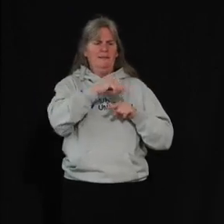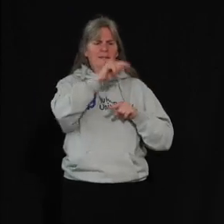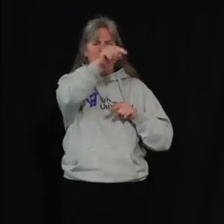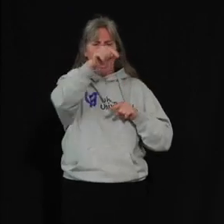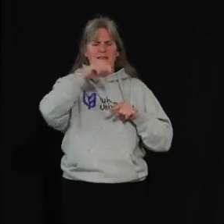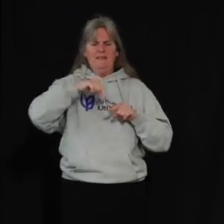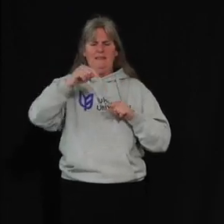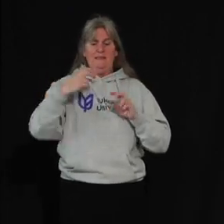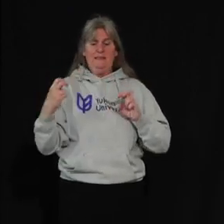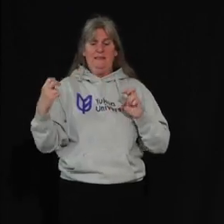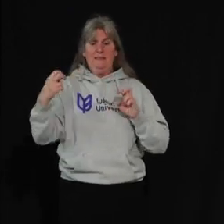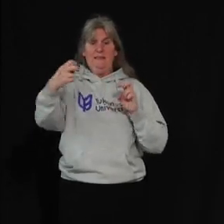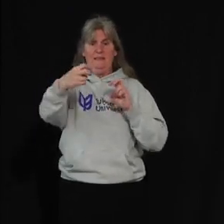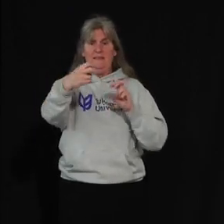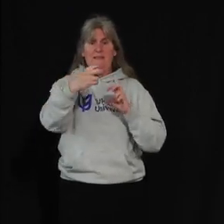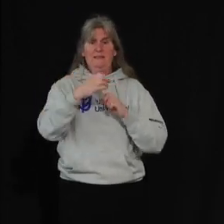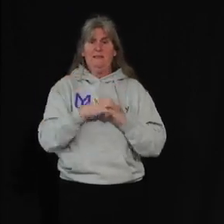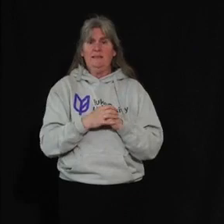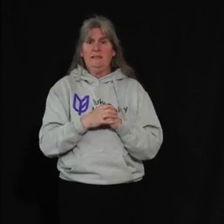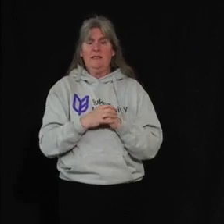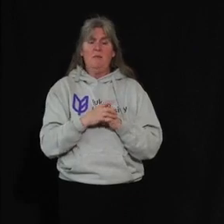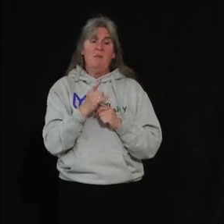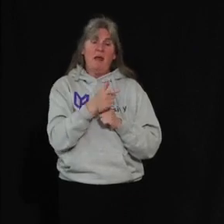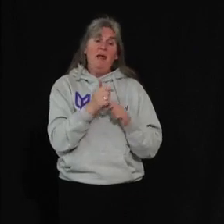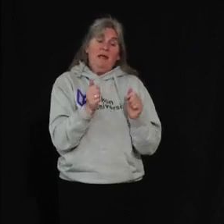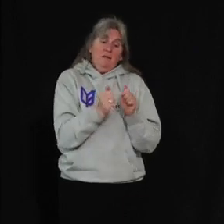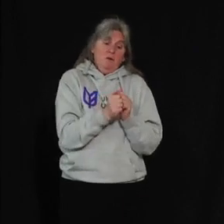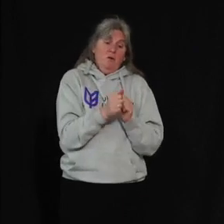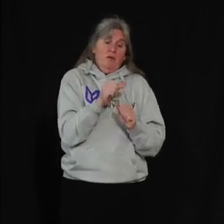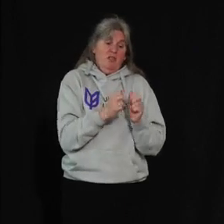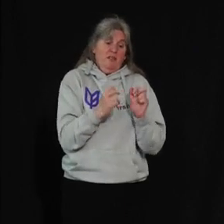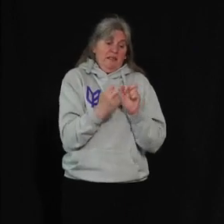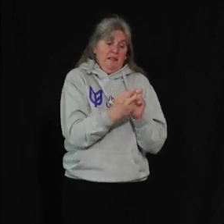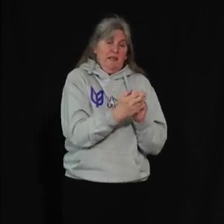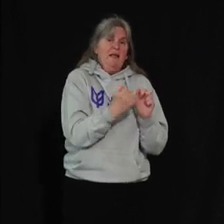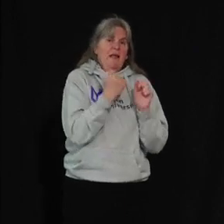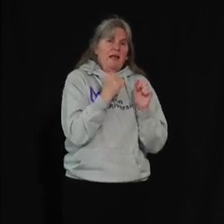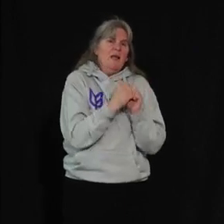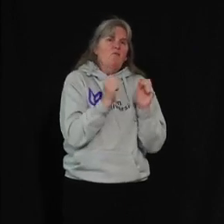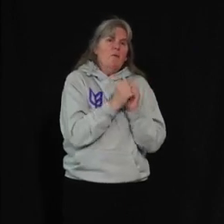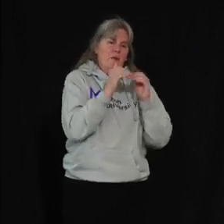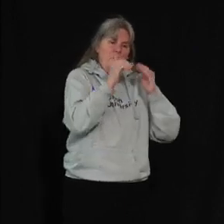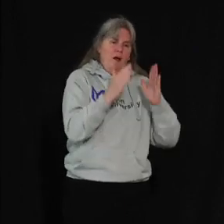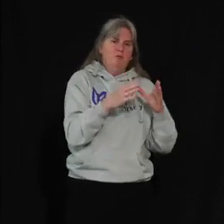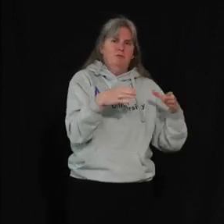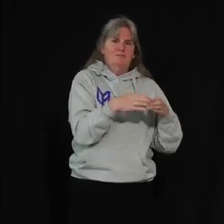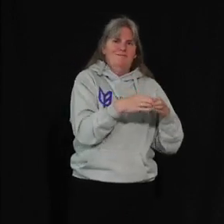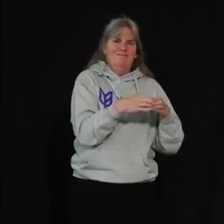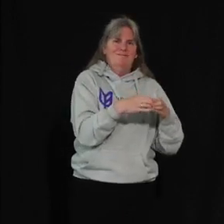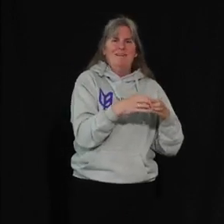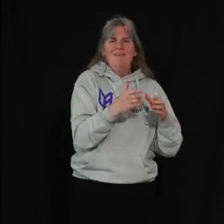The spacing will really be around the household bubble.